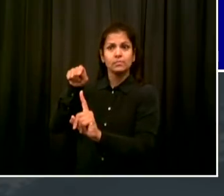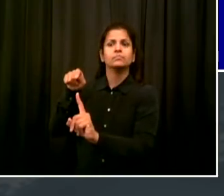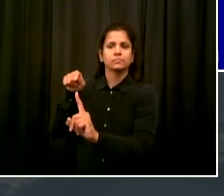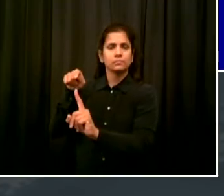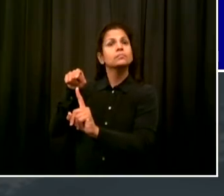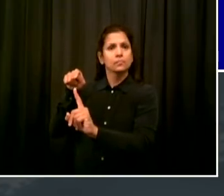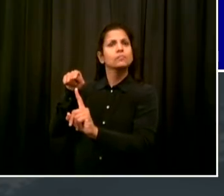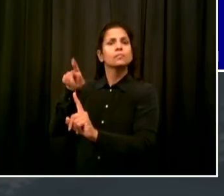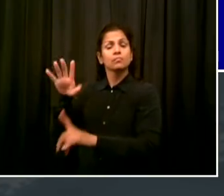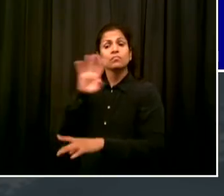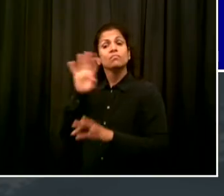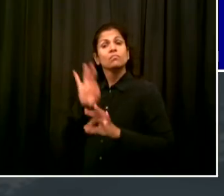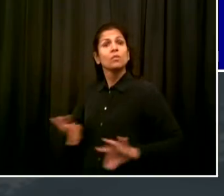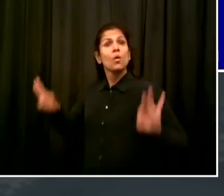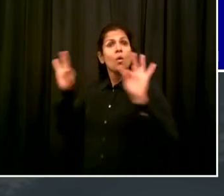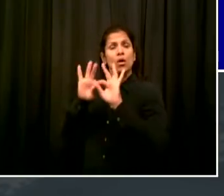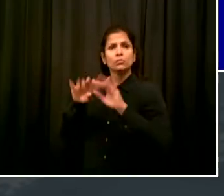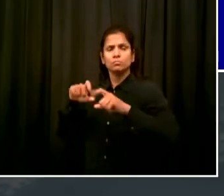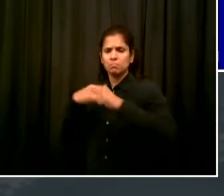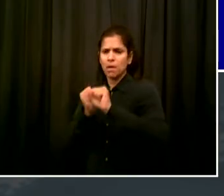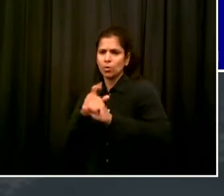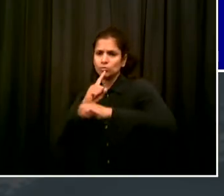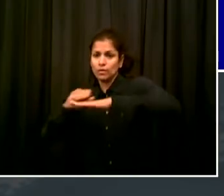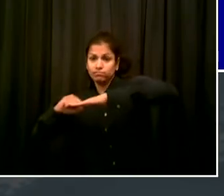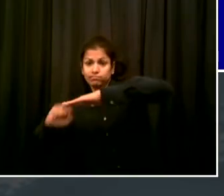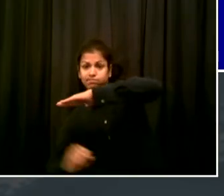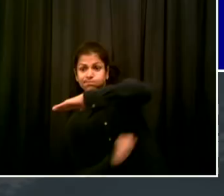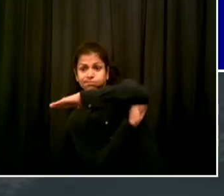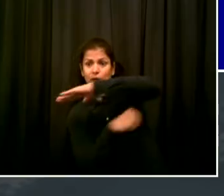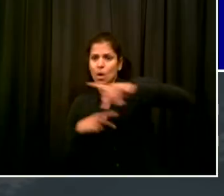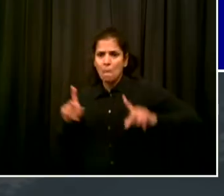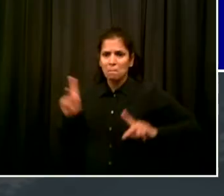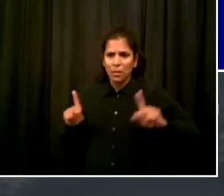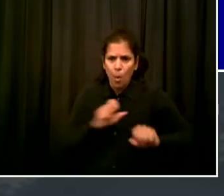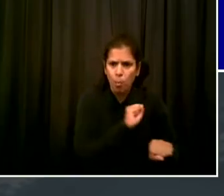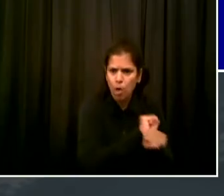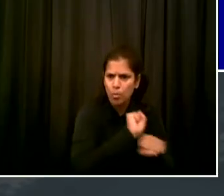FSAE T. HE WORK WE HAVE TO DO AT THE COMMUNITY LEVEL,